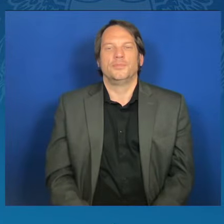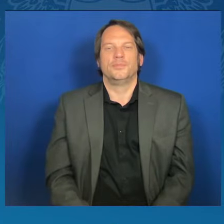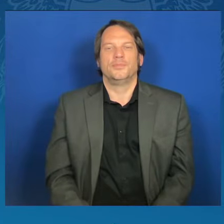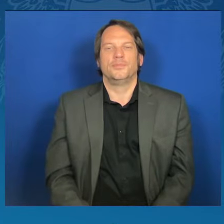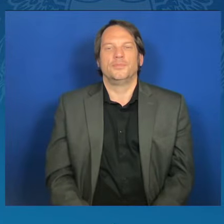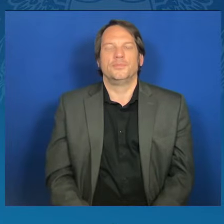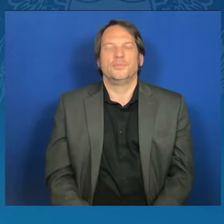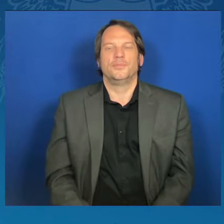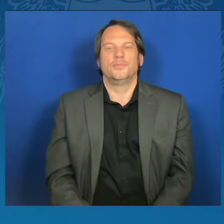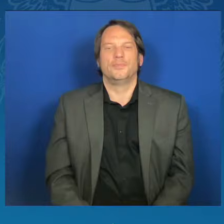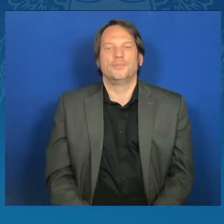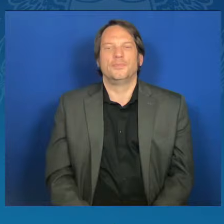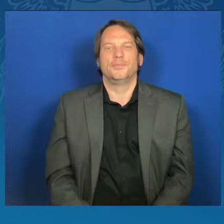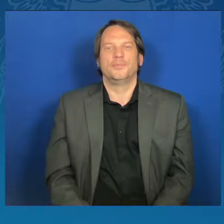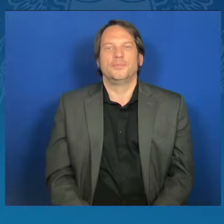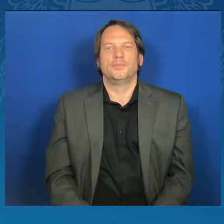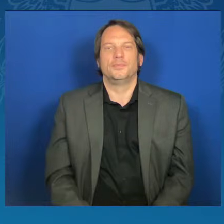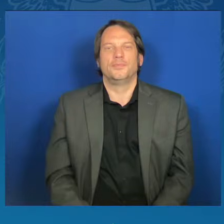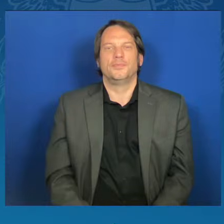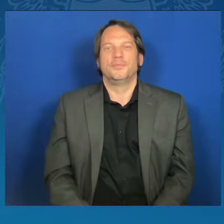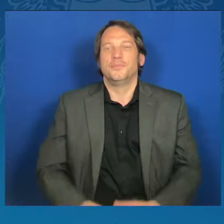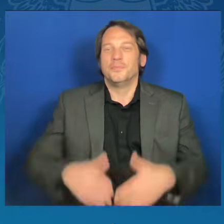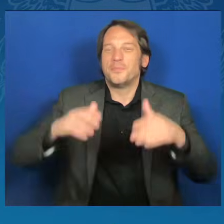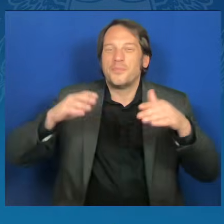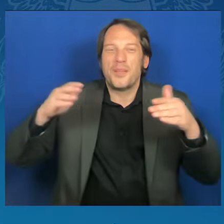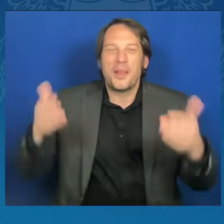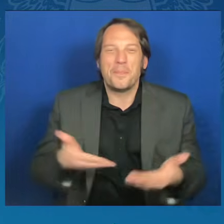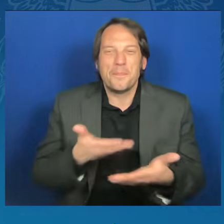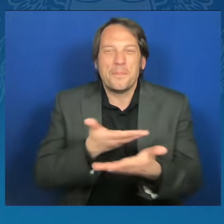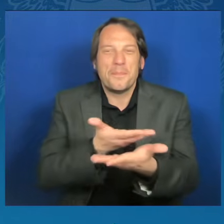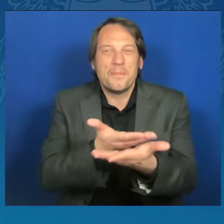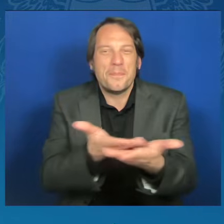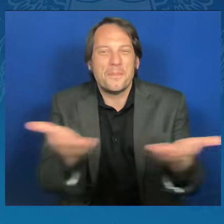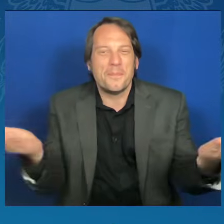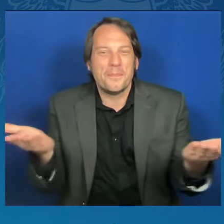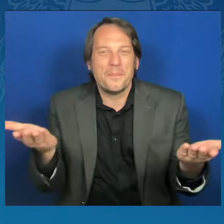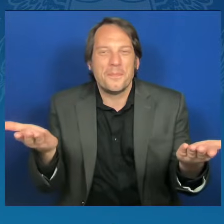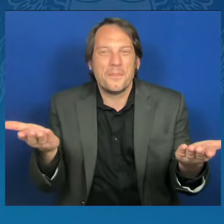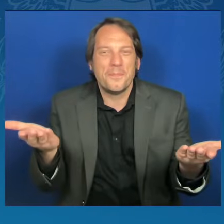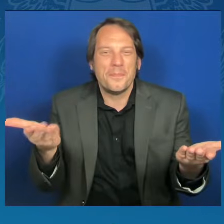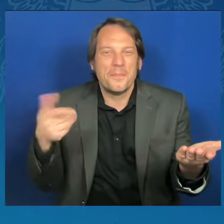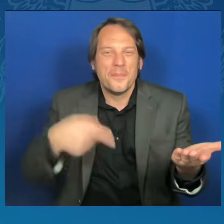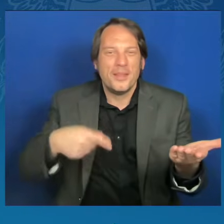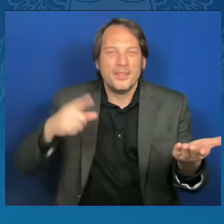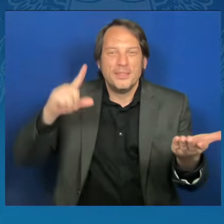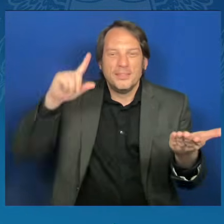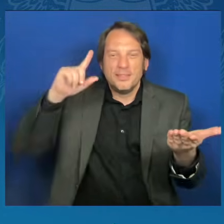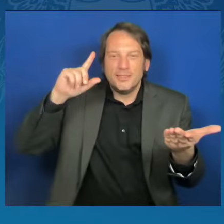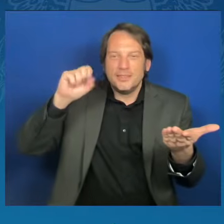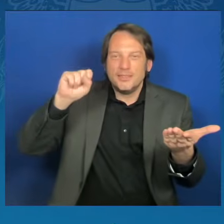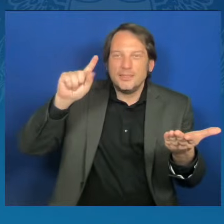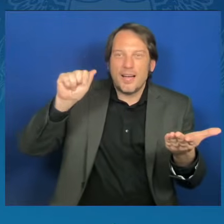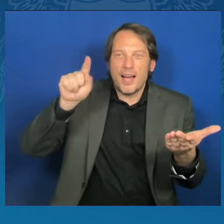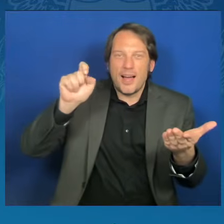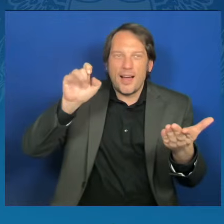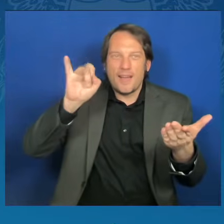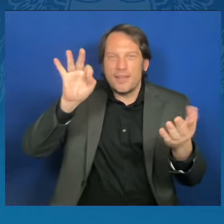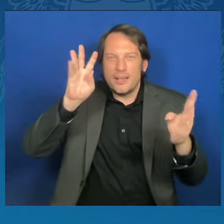Governor Cooper: Welcome everyone to a state of innovation. First in flight, the first state university,